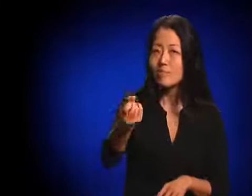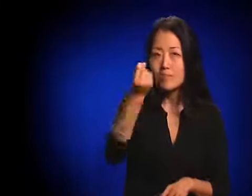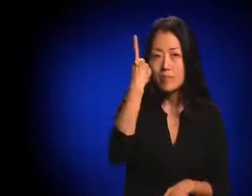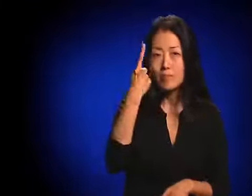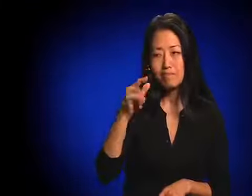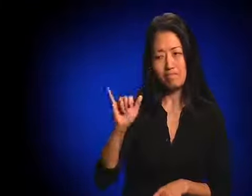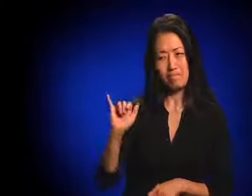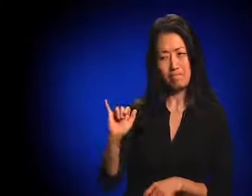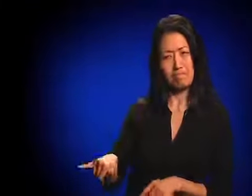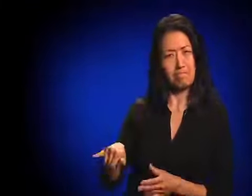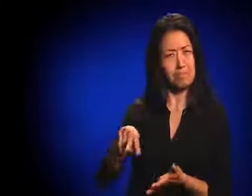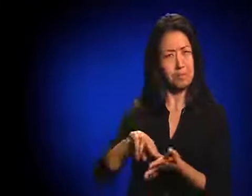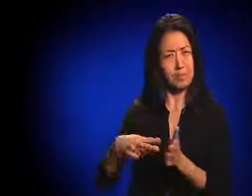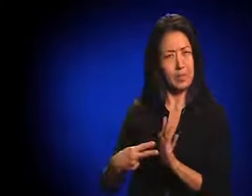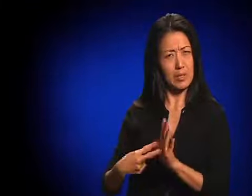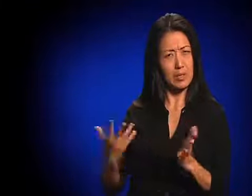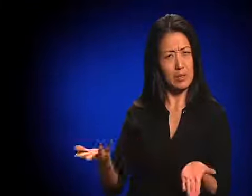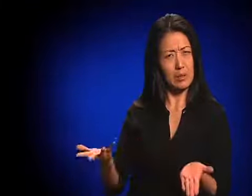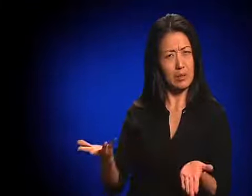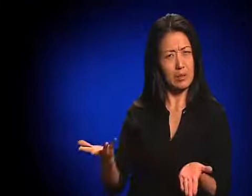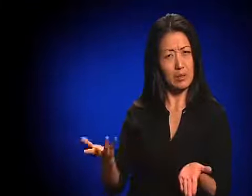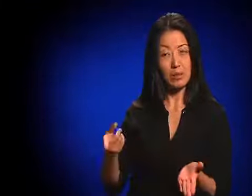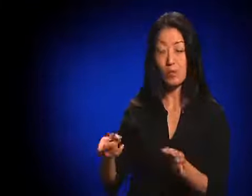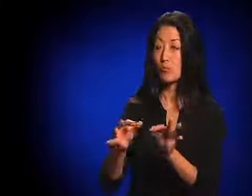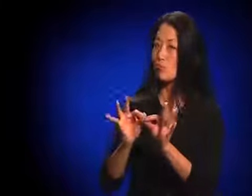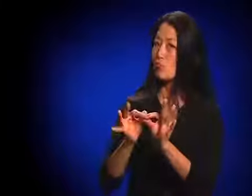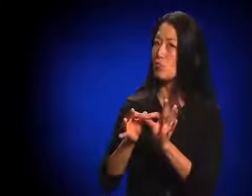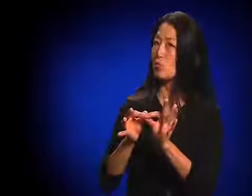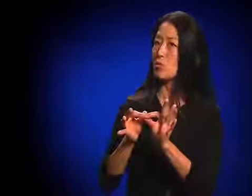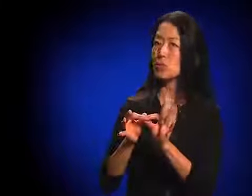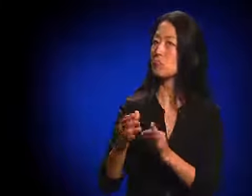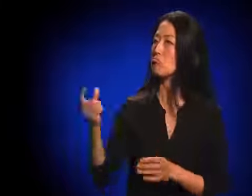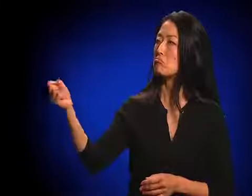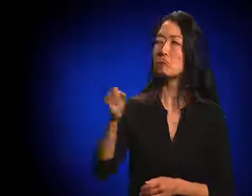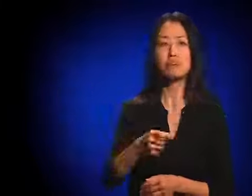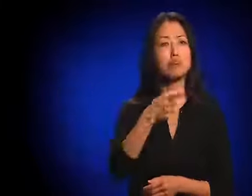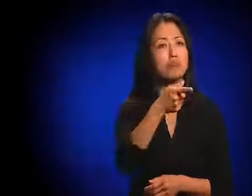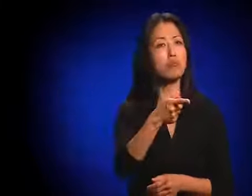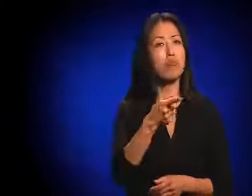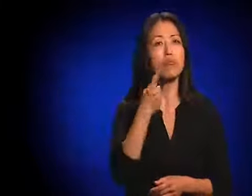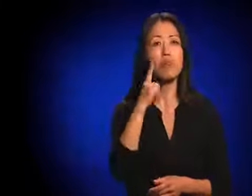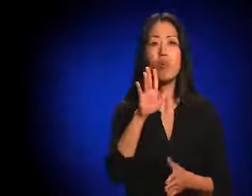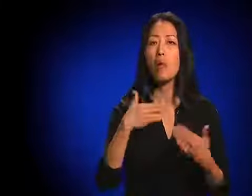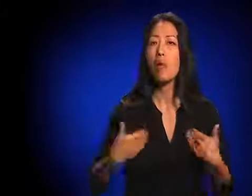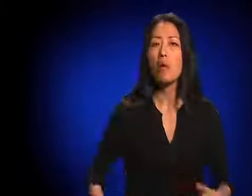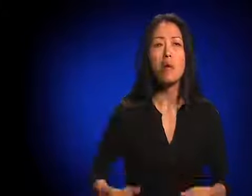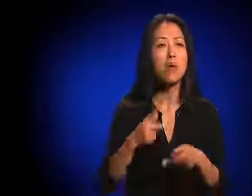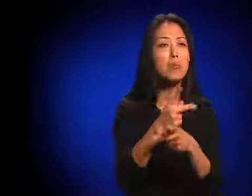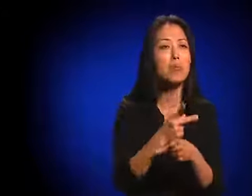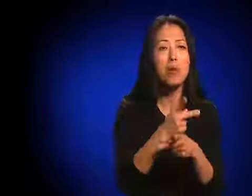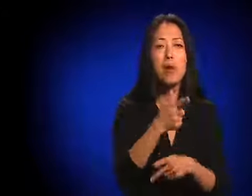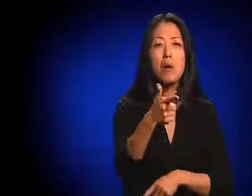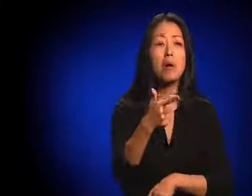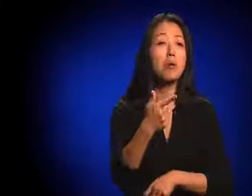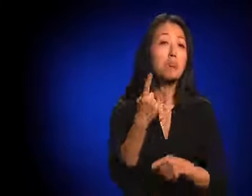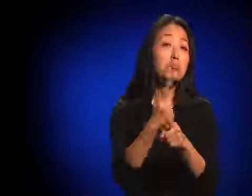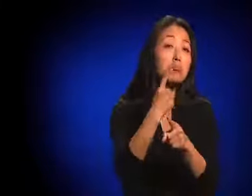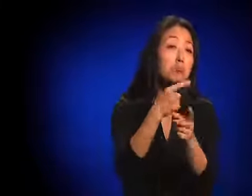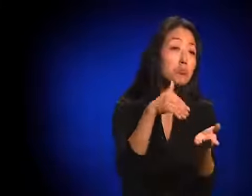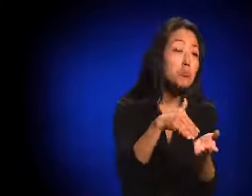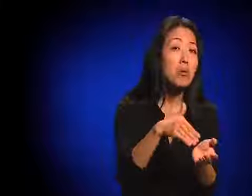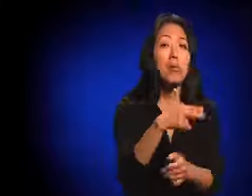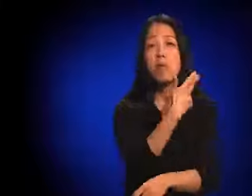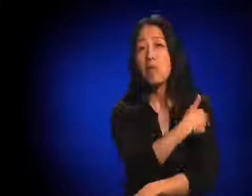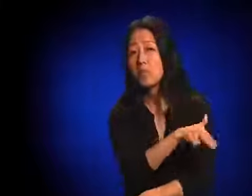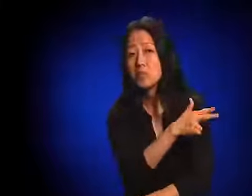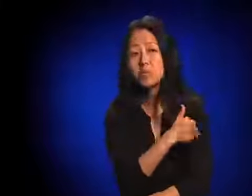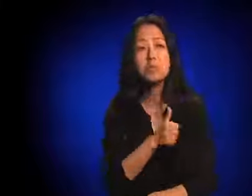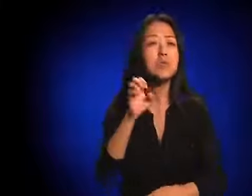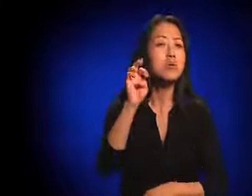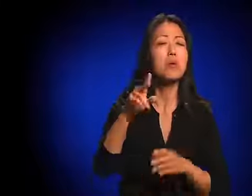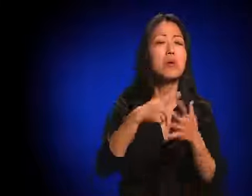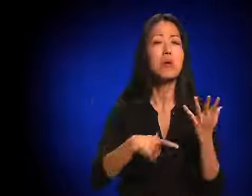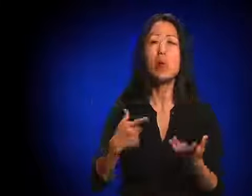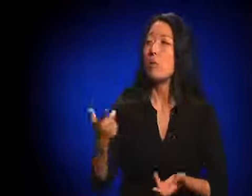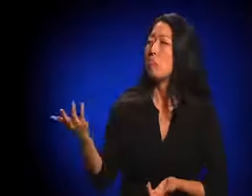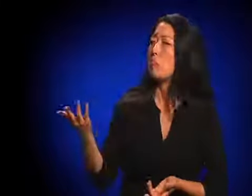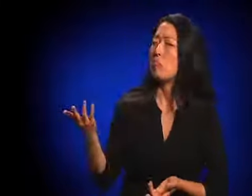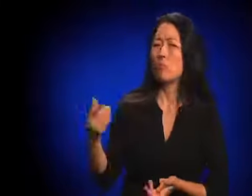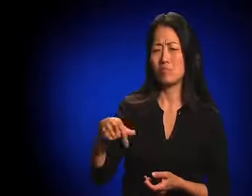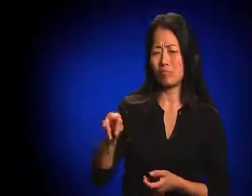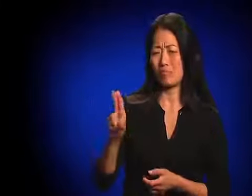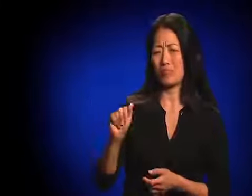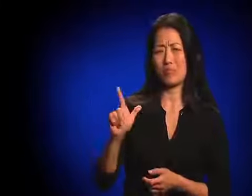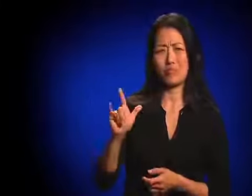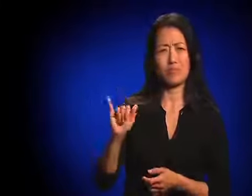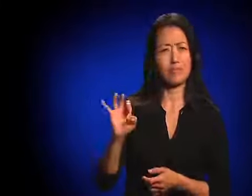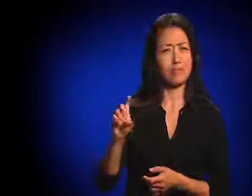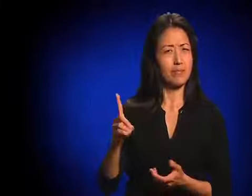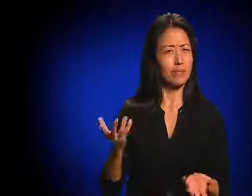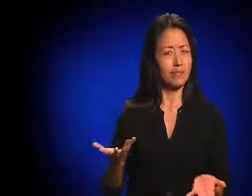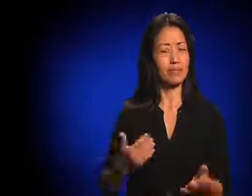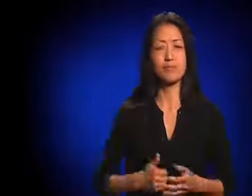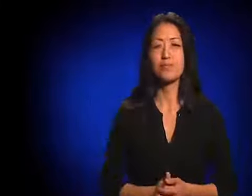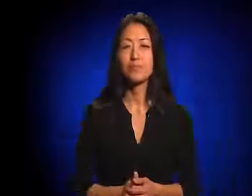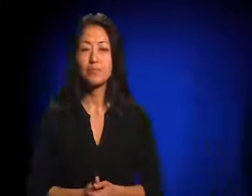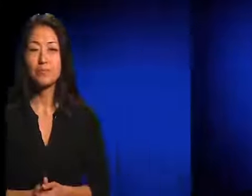It's important to understand what that means when it comes to interpreting in a healthcare setting